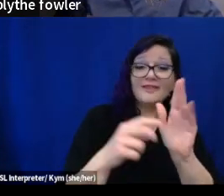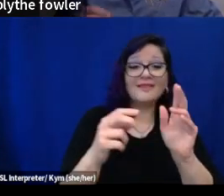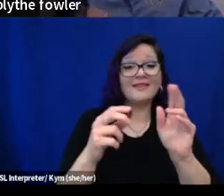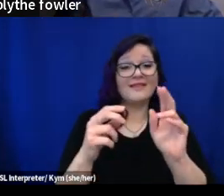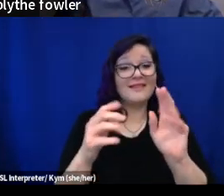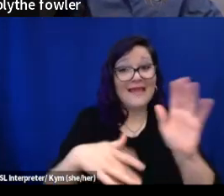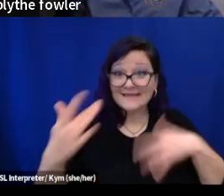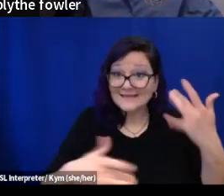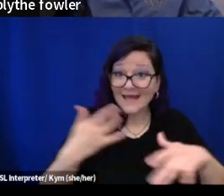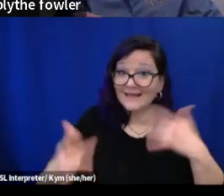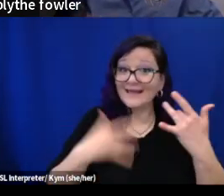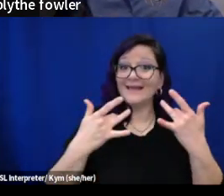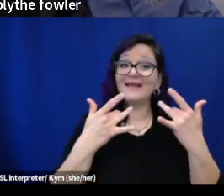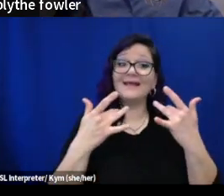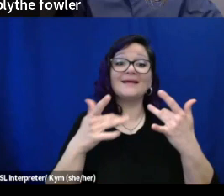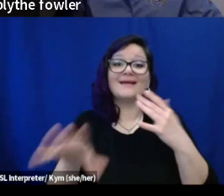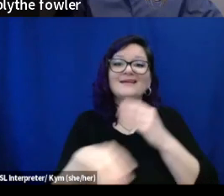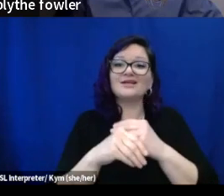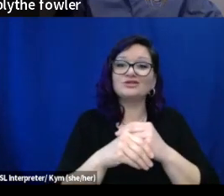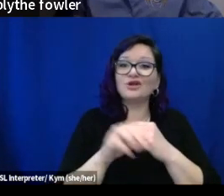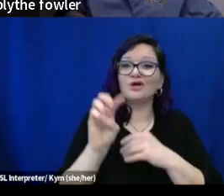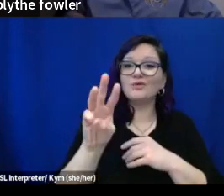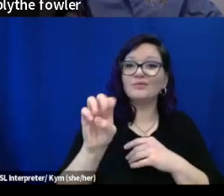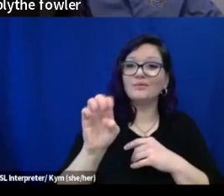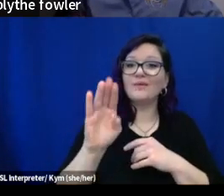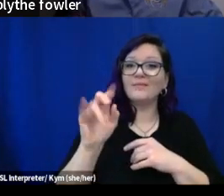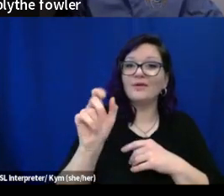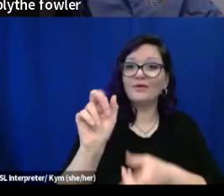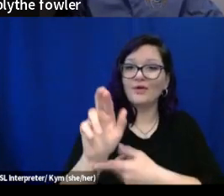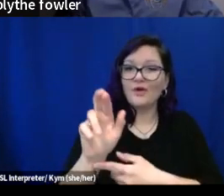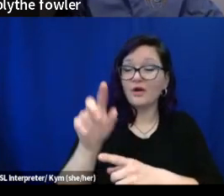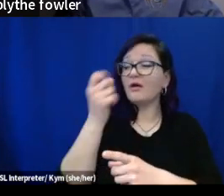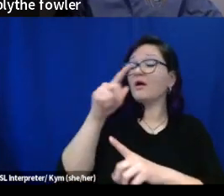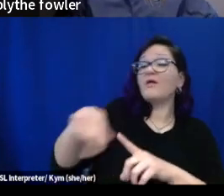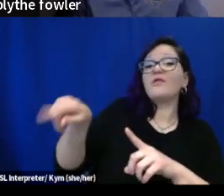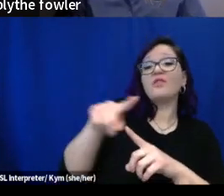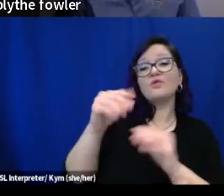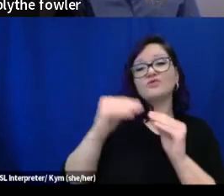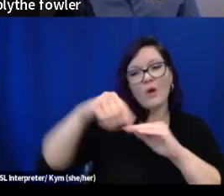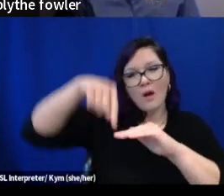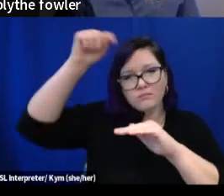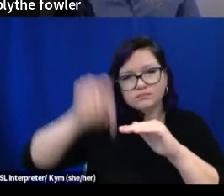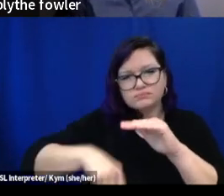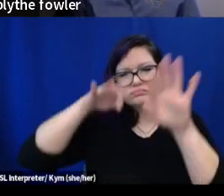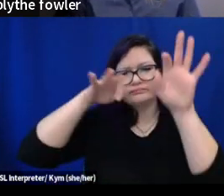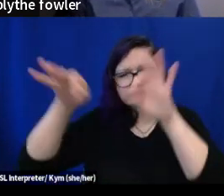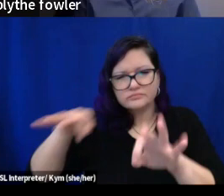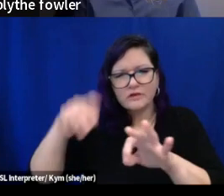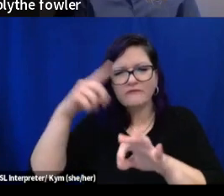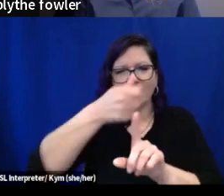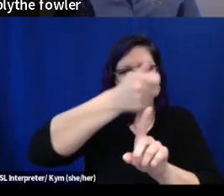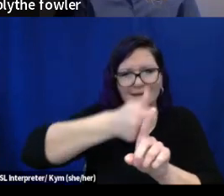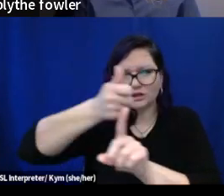additional webinars which go into greater depth and detail on each set of the Guidelines (www.nvoad.org/resources)